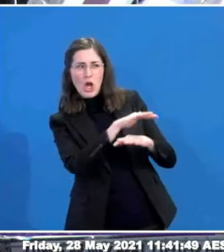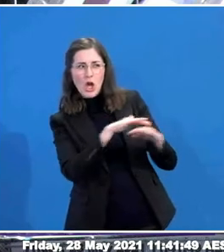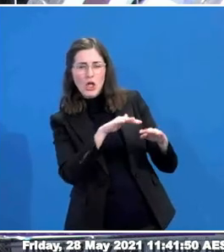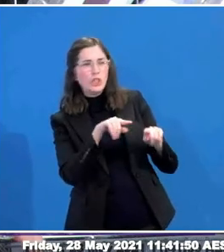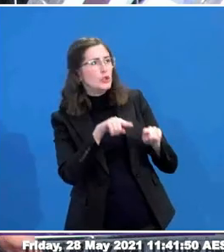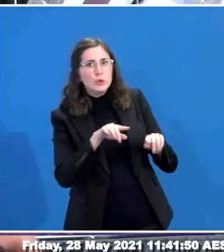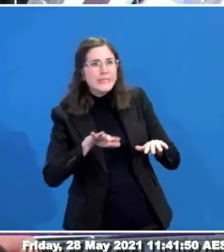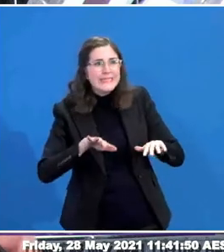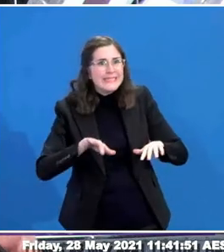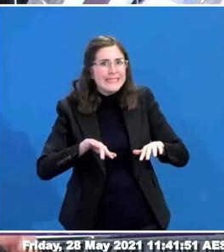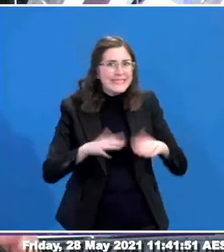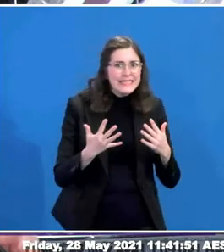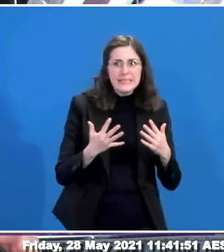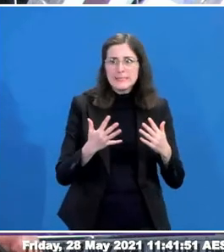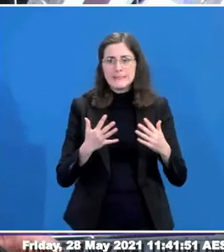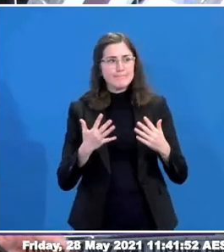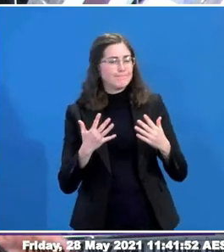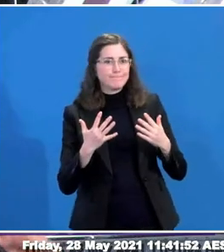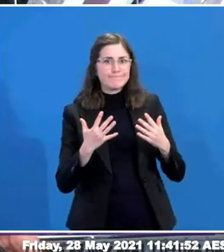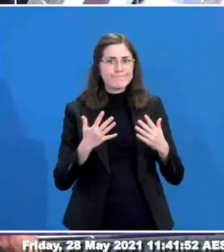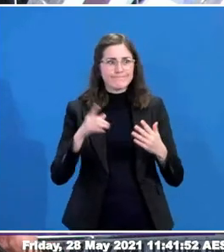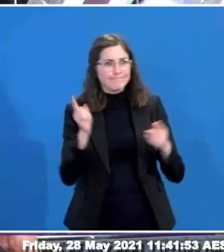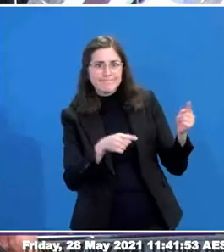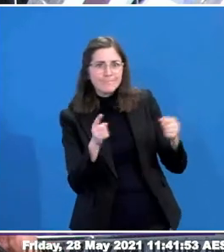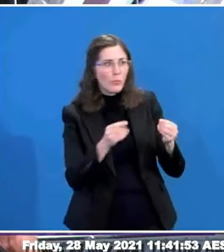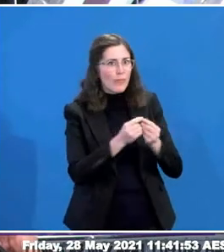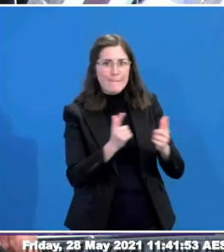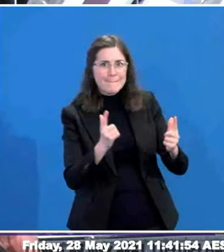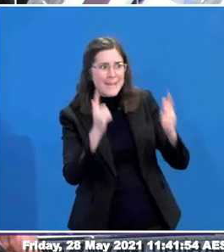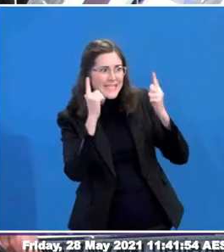or supervision lines in Sunnyfield to